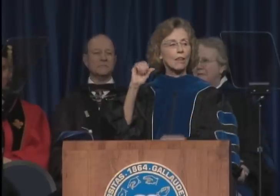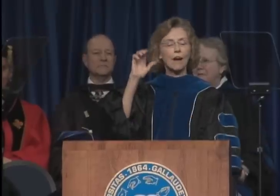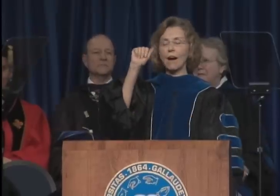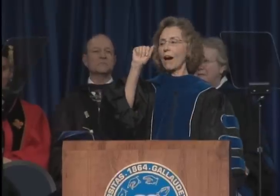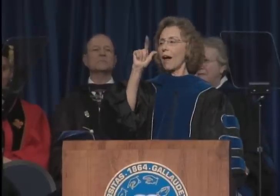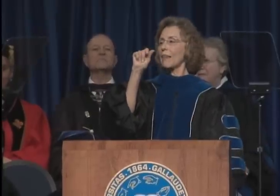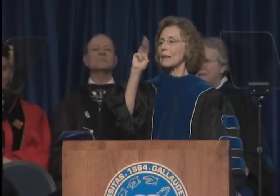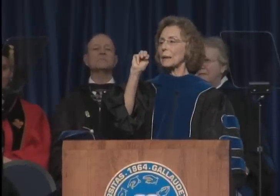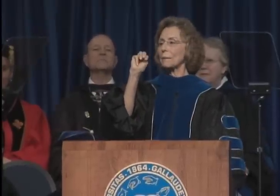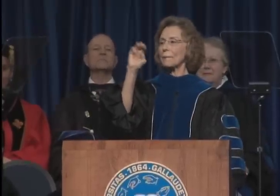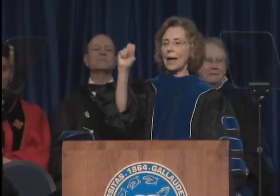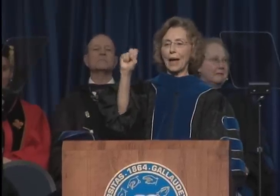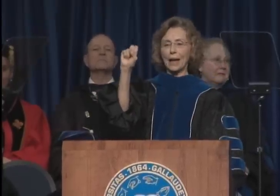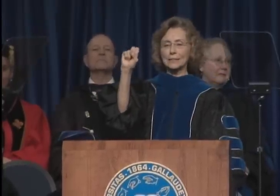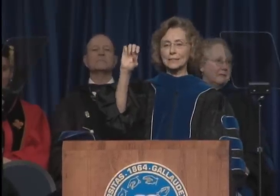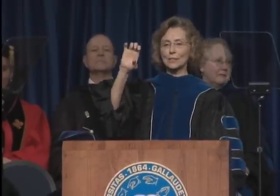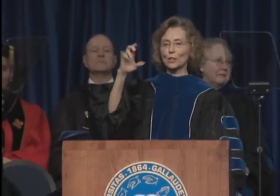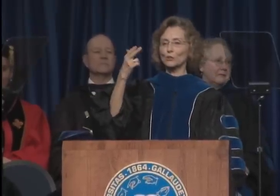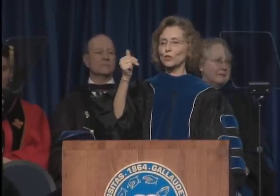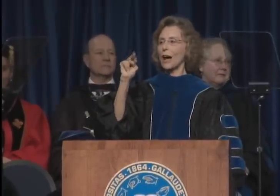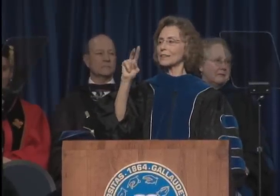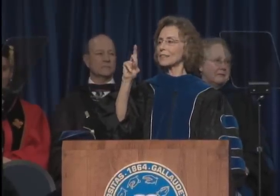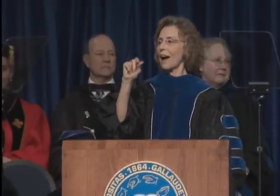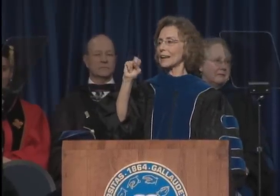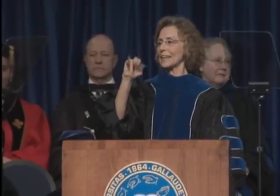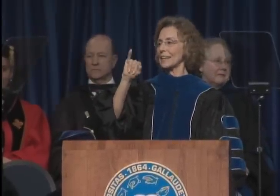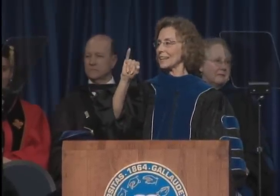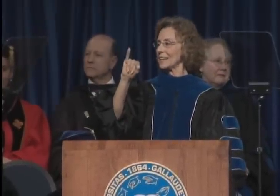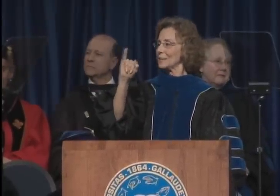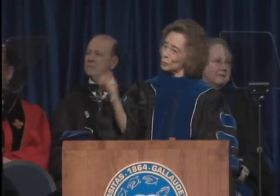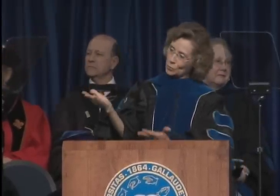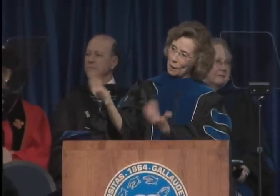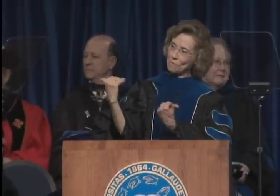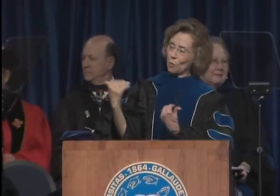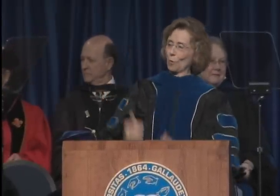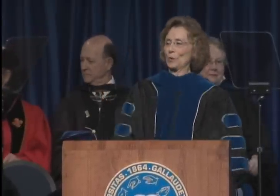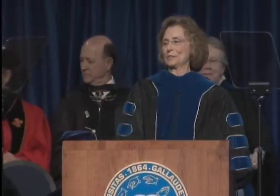I now call upon Alim S. Chandani to come forward.